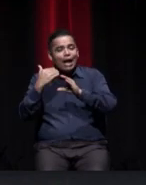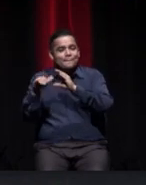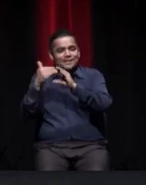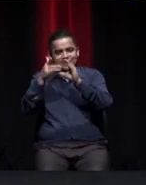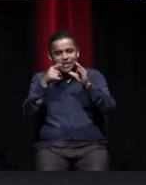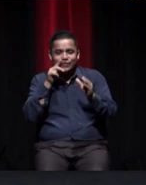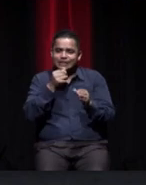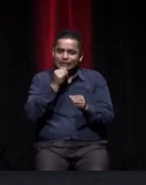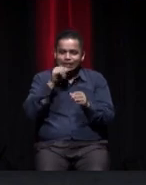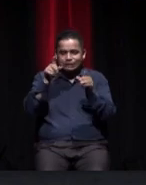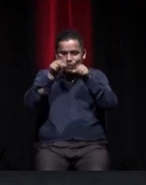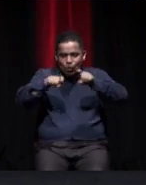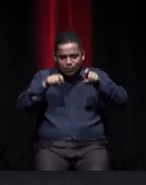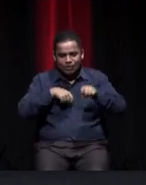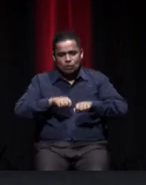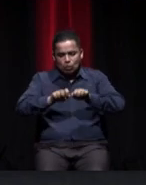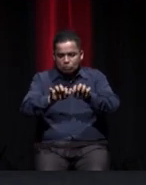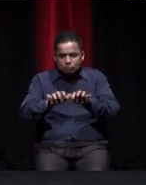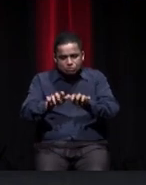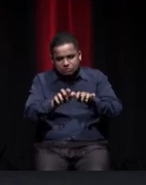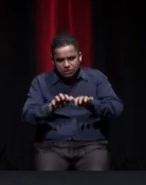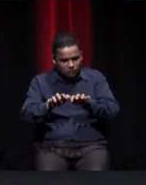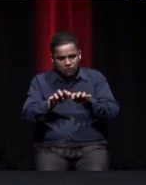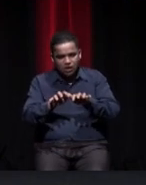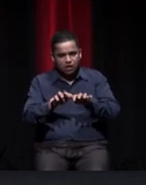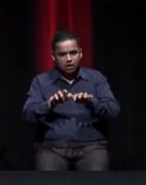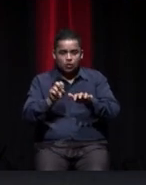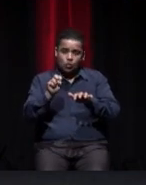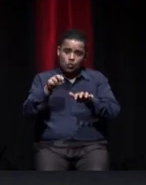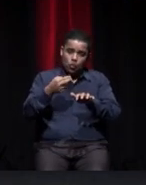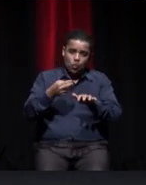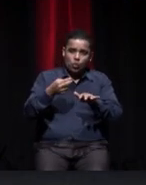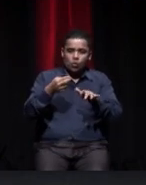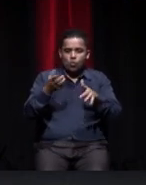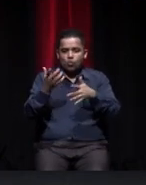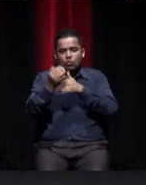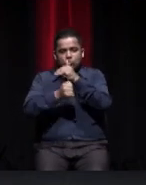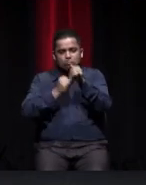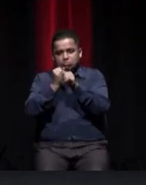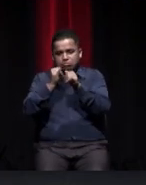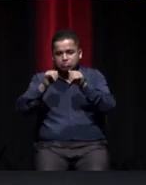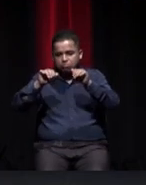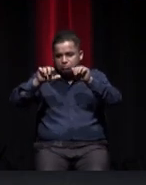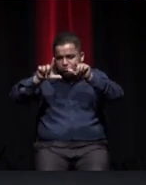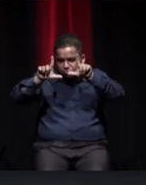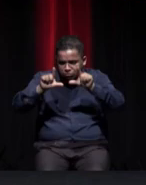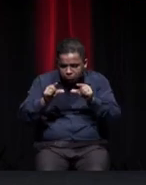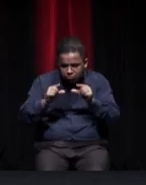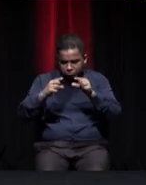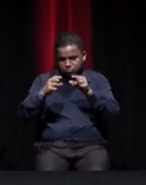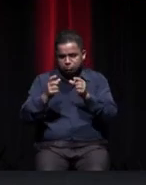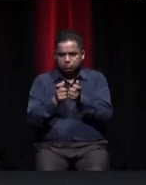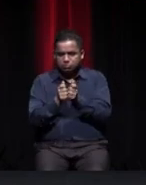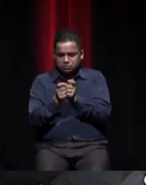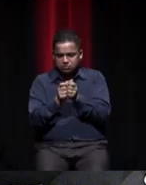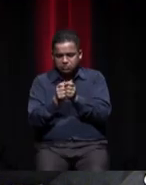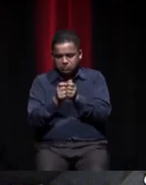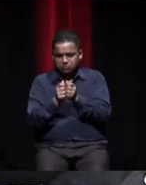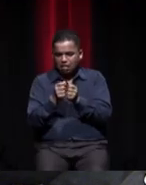writing on a keyboard. Another one is your browsing on a tiny little screen typing three incomprehensible words